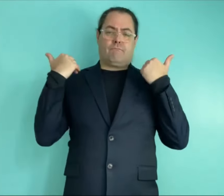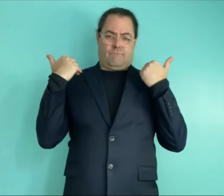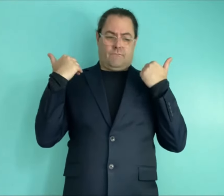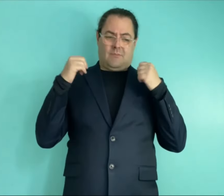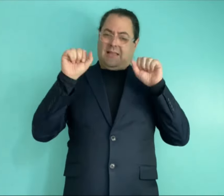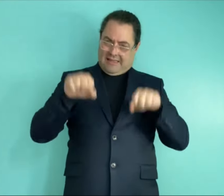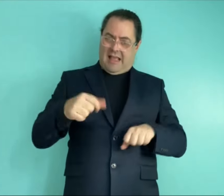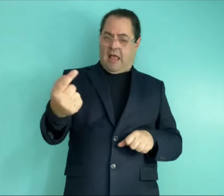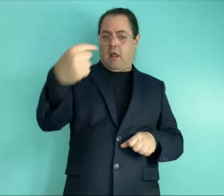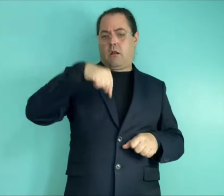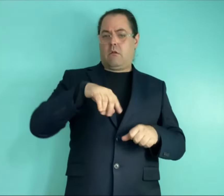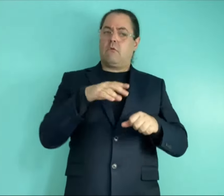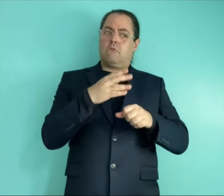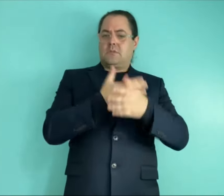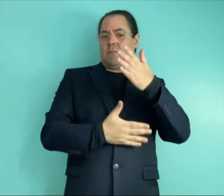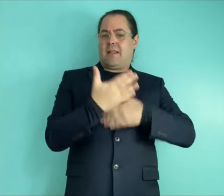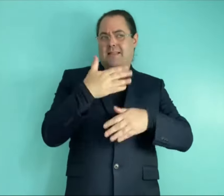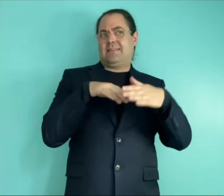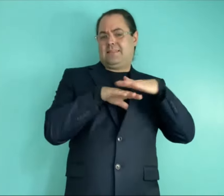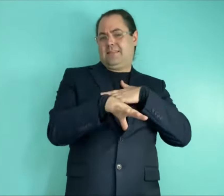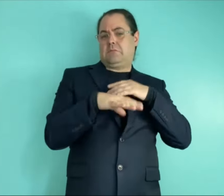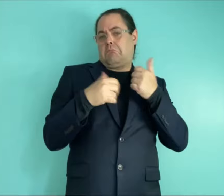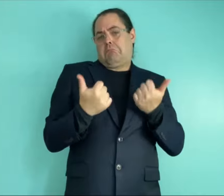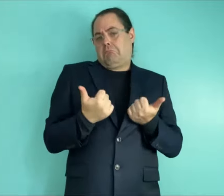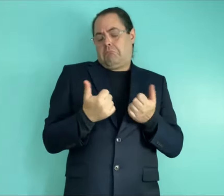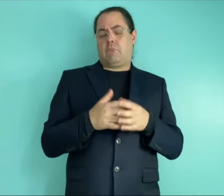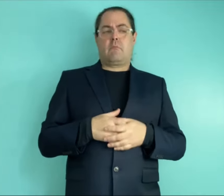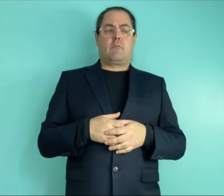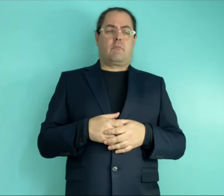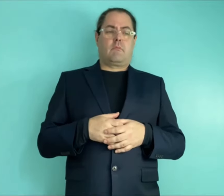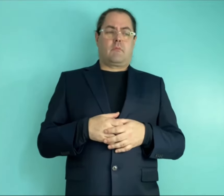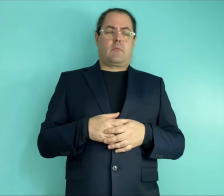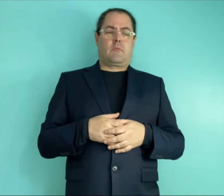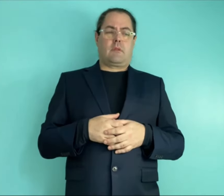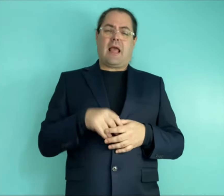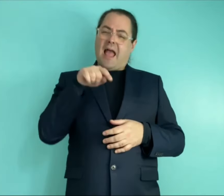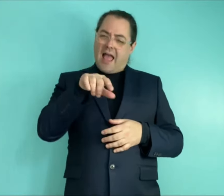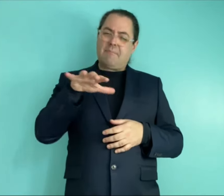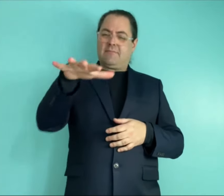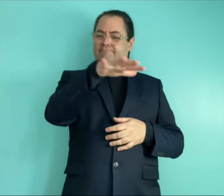physical space has to be changed it has to be a to accommodate a universal design yes